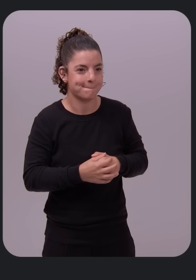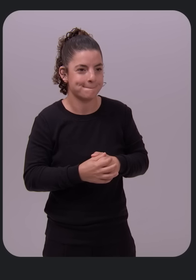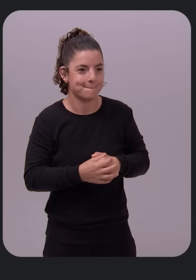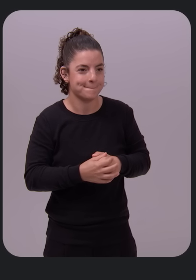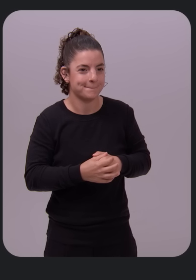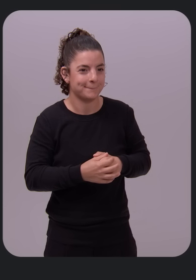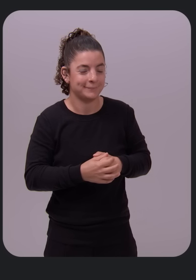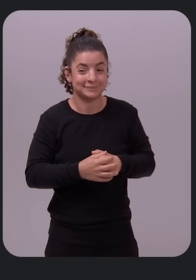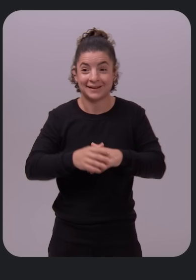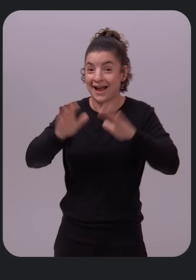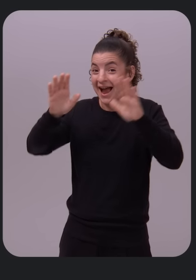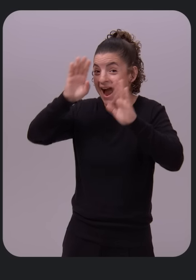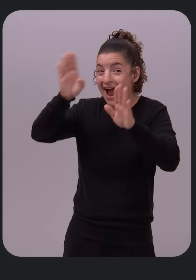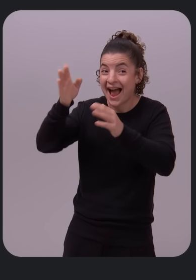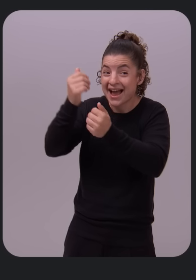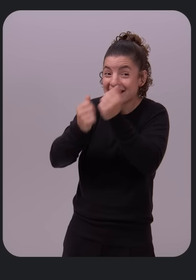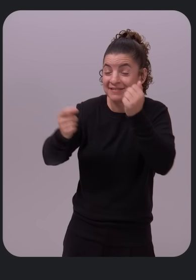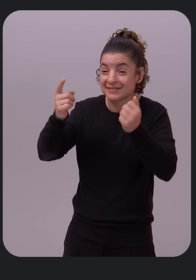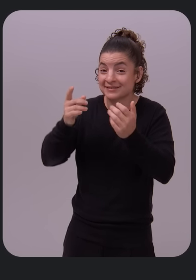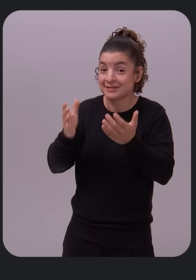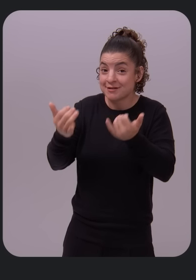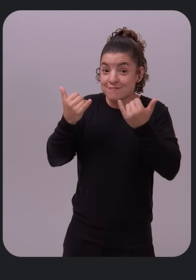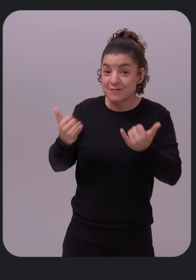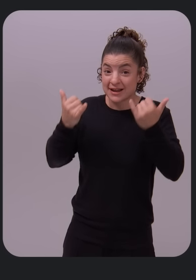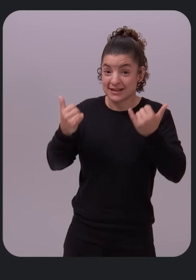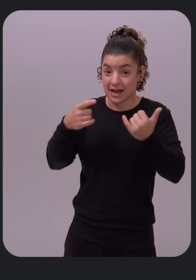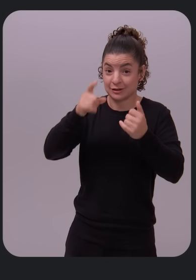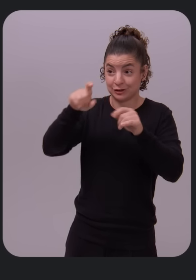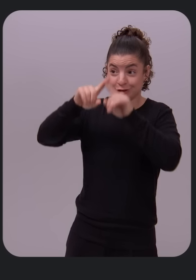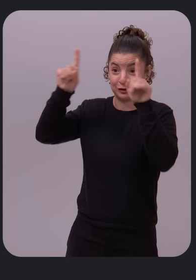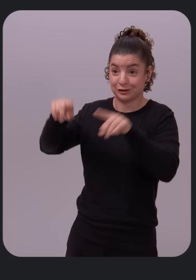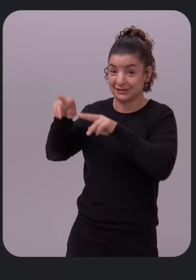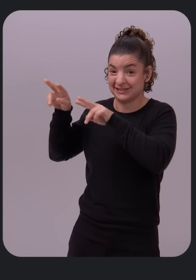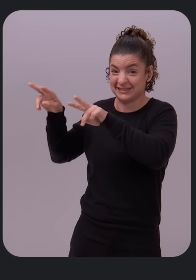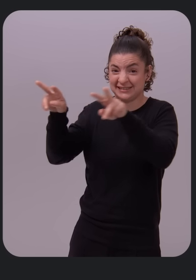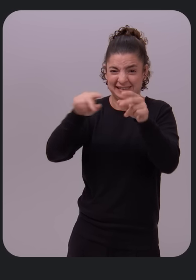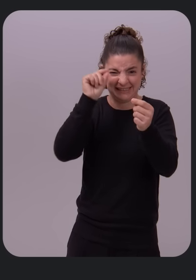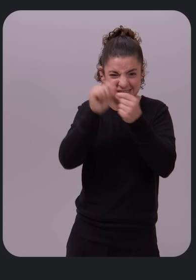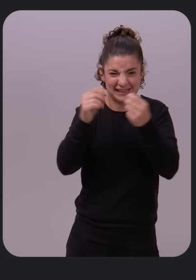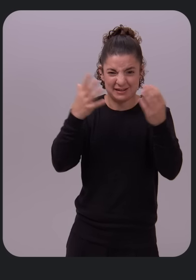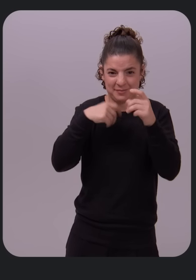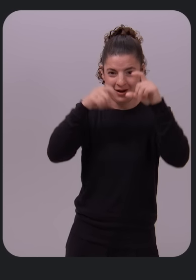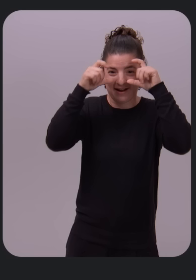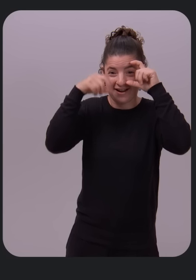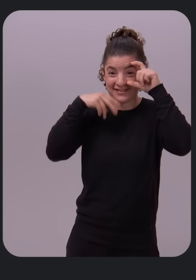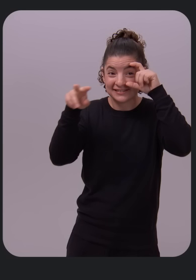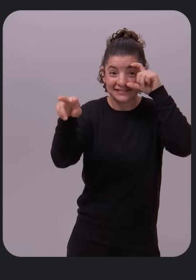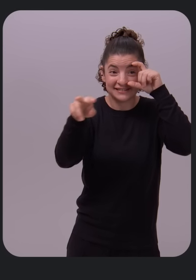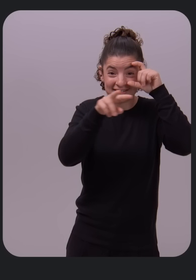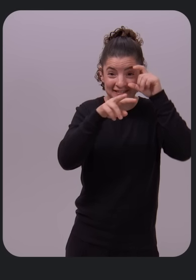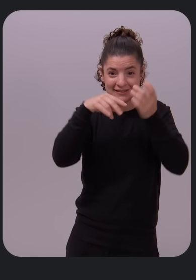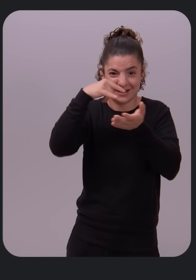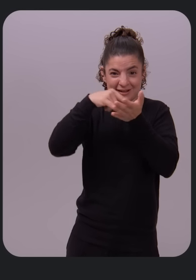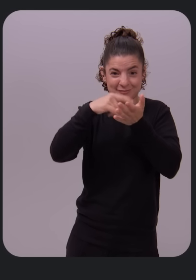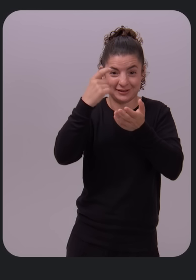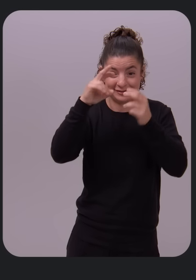Hey, everyone. Right now, you should be seeing exactly what I'm seeing through the lens of my Android XR glasses,